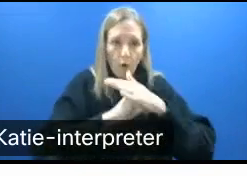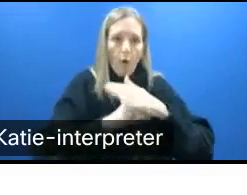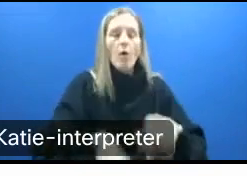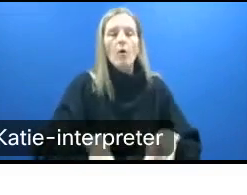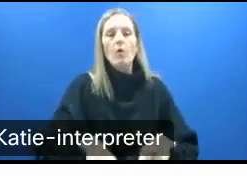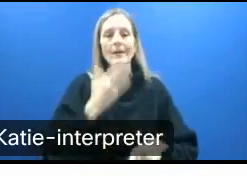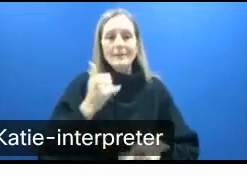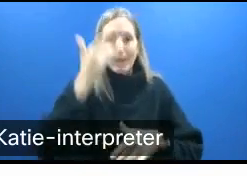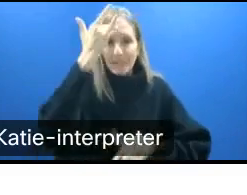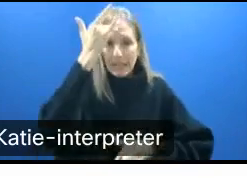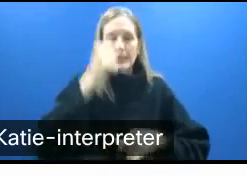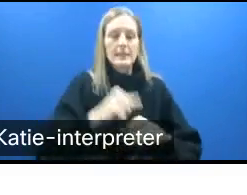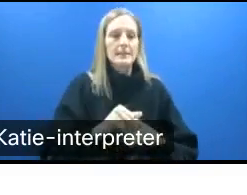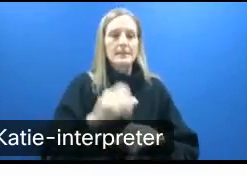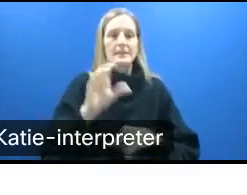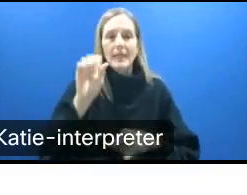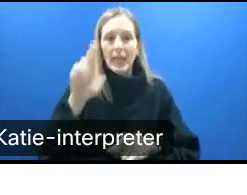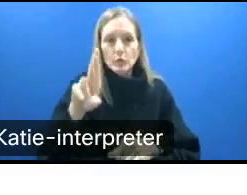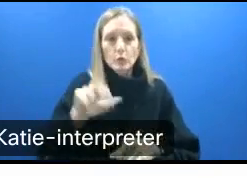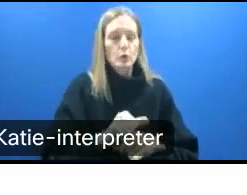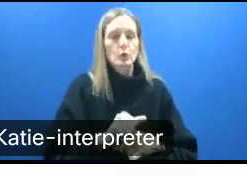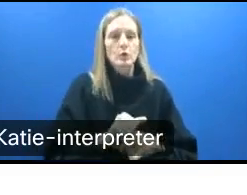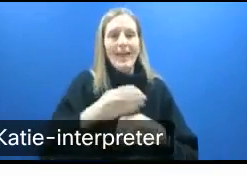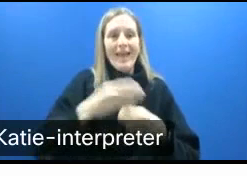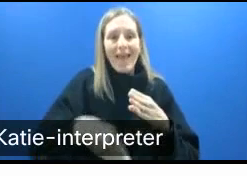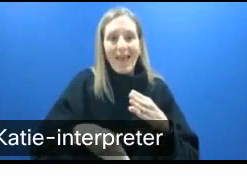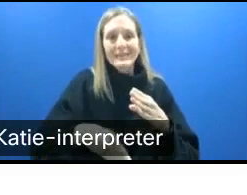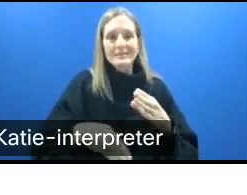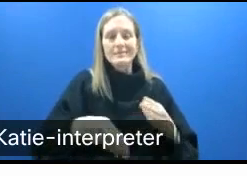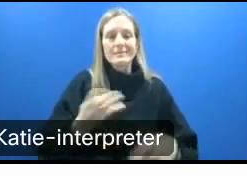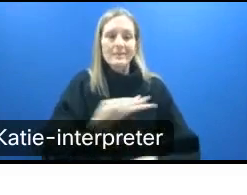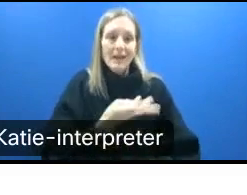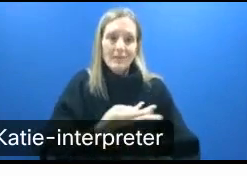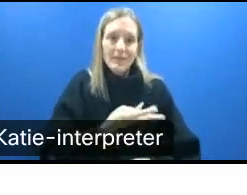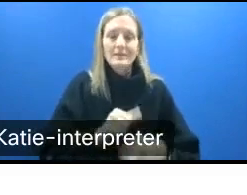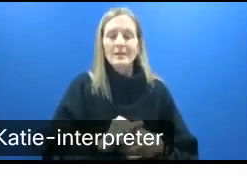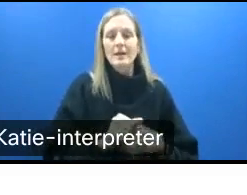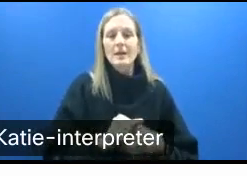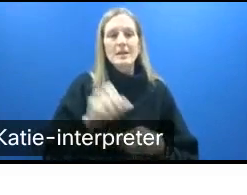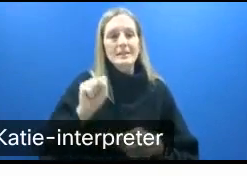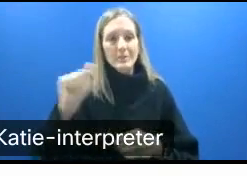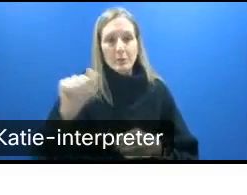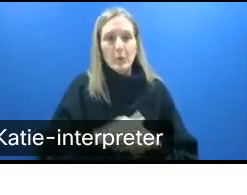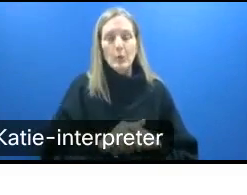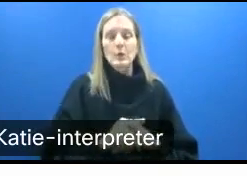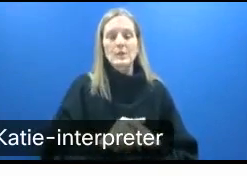And stage, renal dialysis substance, use mental health and, um, amongst other health conditions.